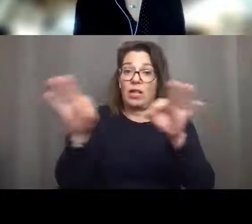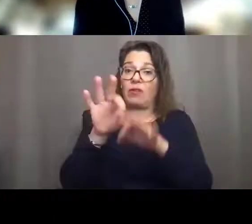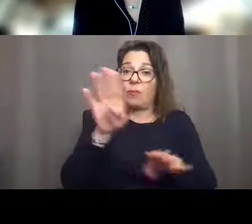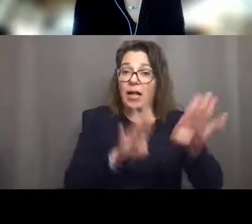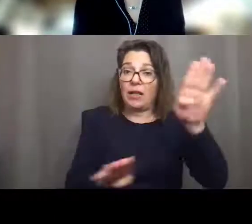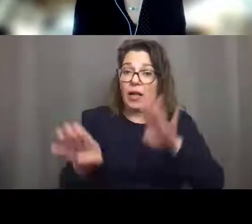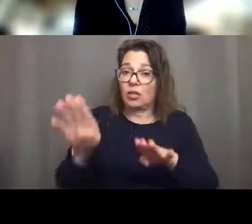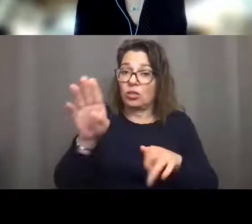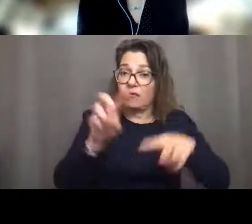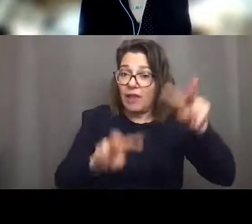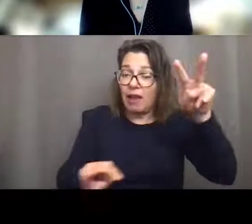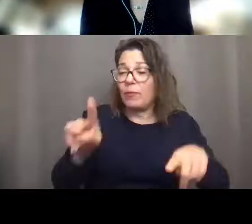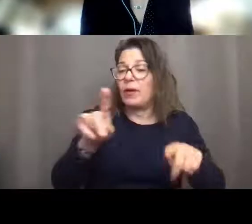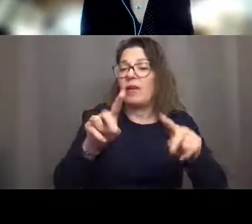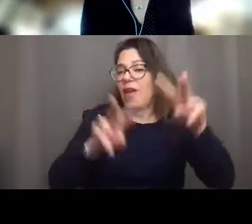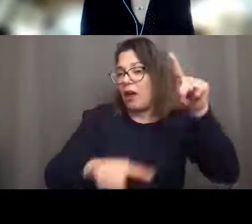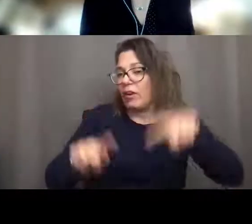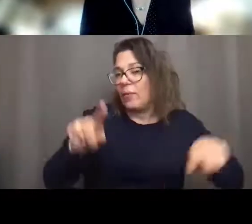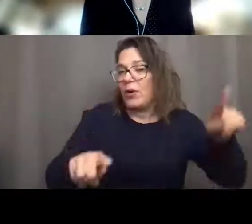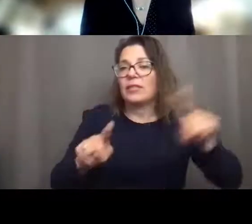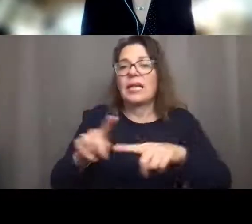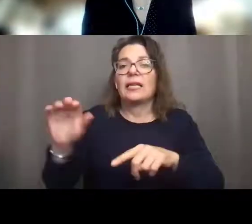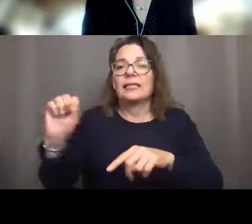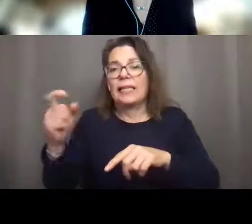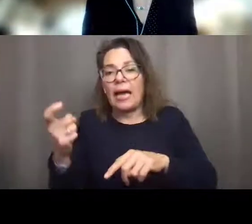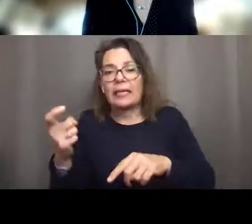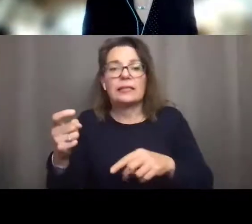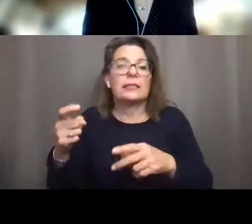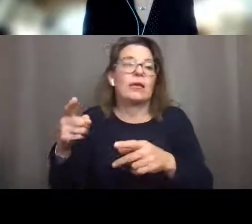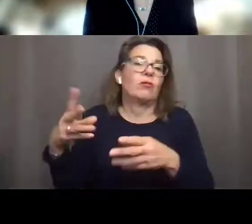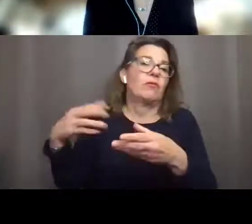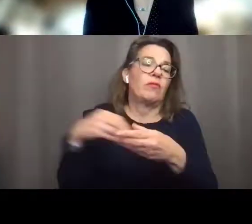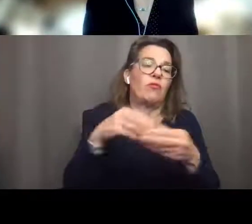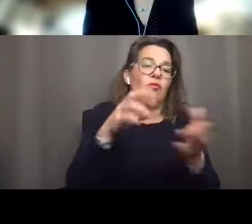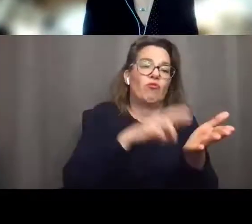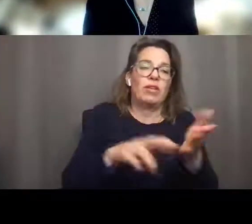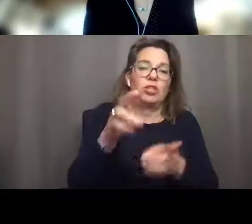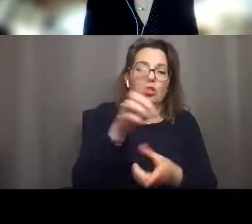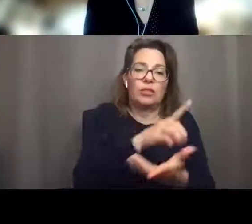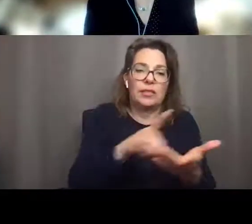are factored into research designs and analysis for studies in vertebrate animals and humans.